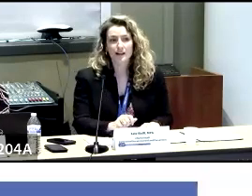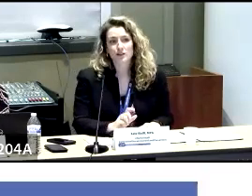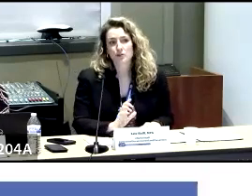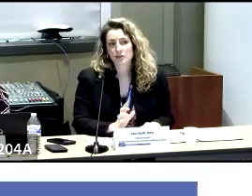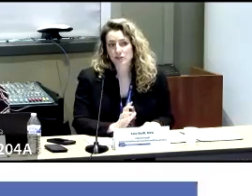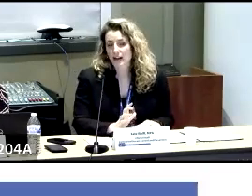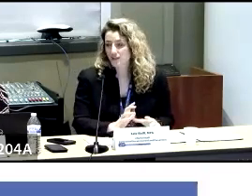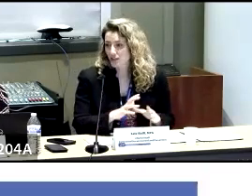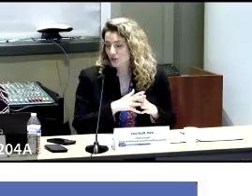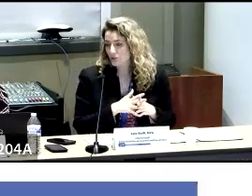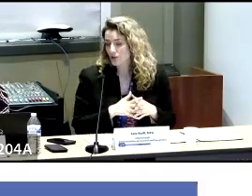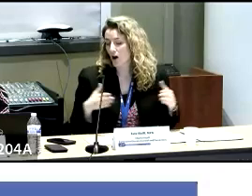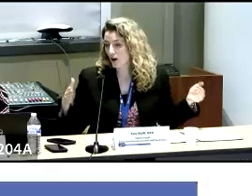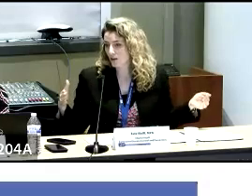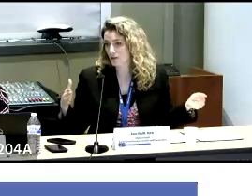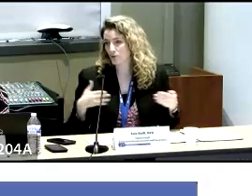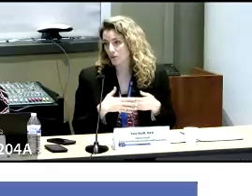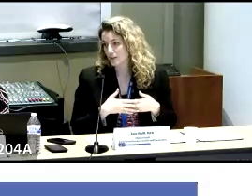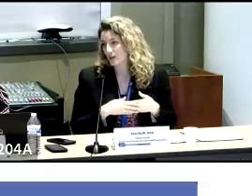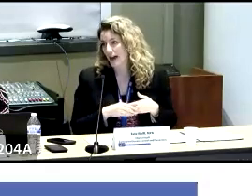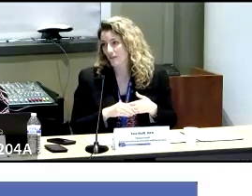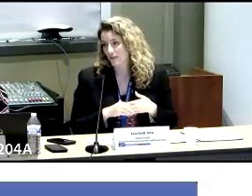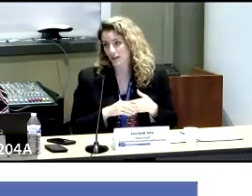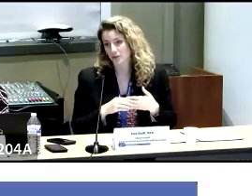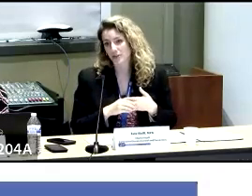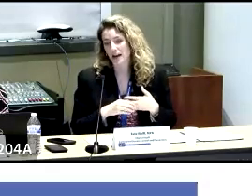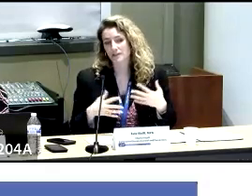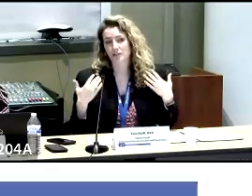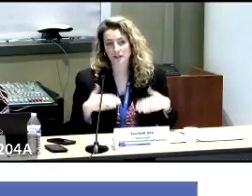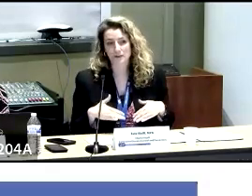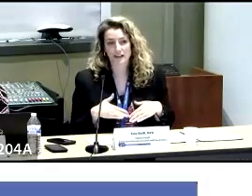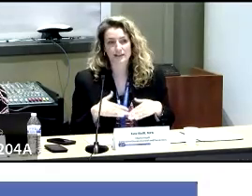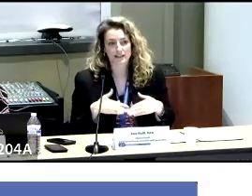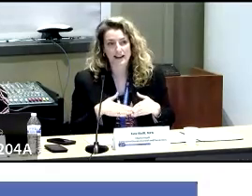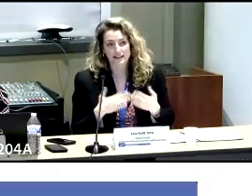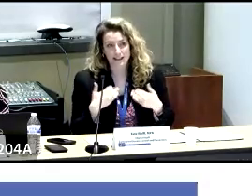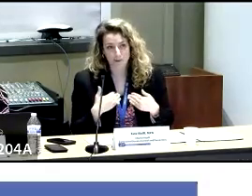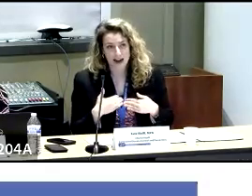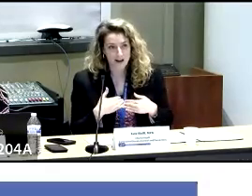So really trying to use all of the tools that we have available to us to communicate the science that we have.